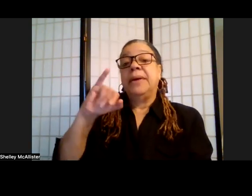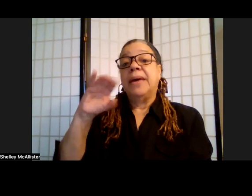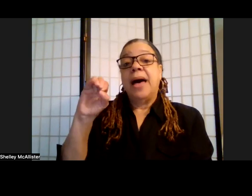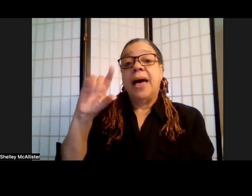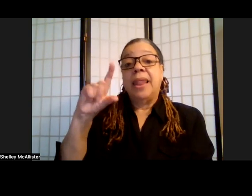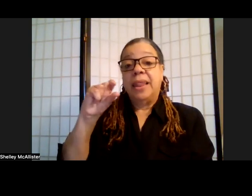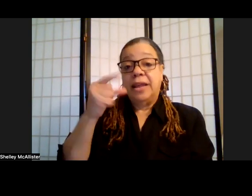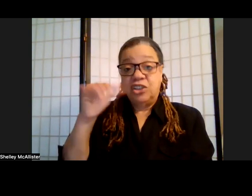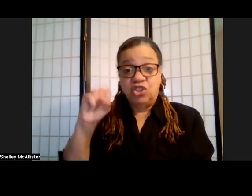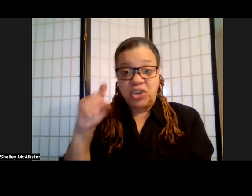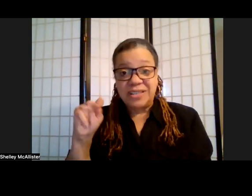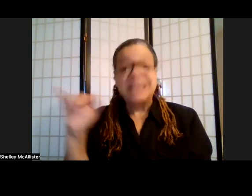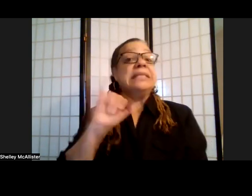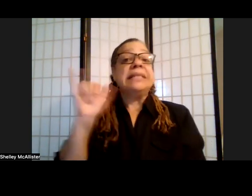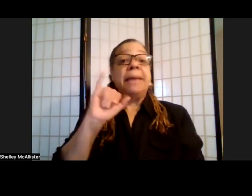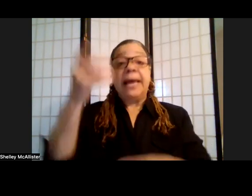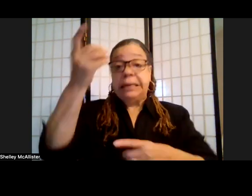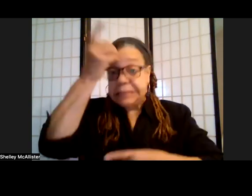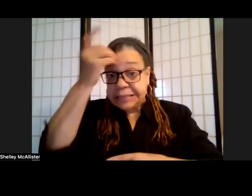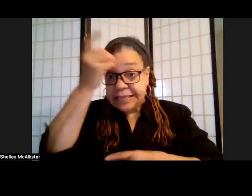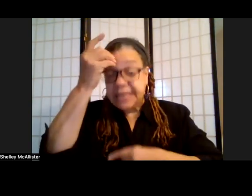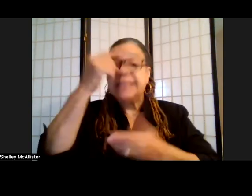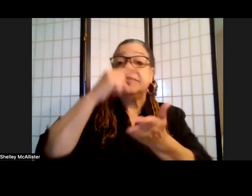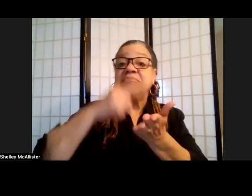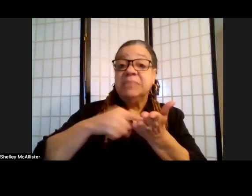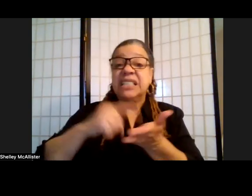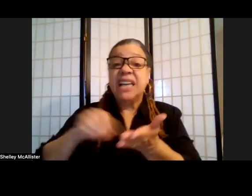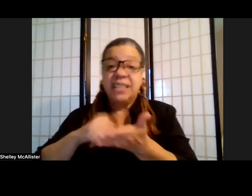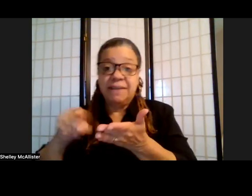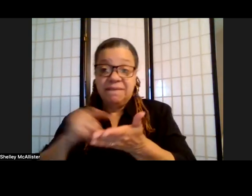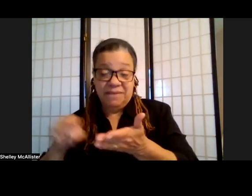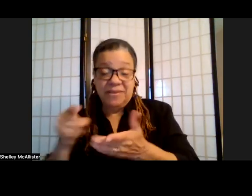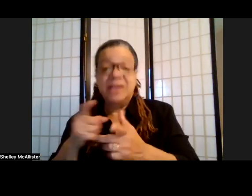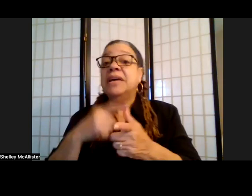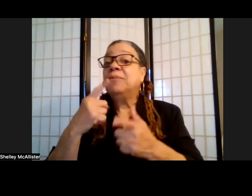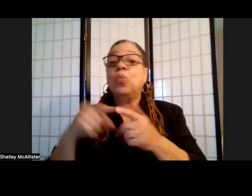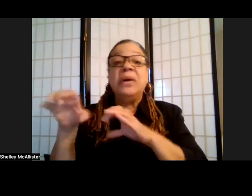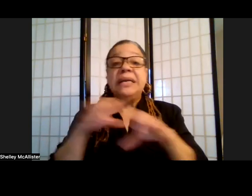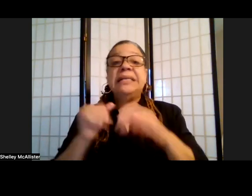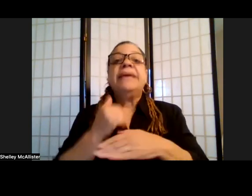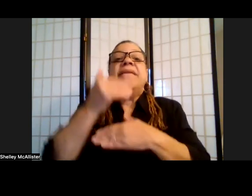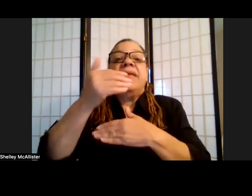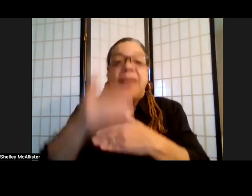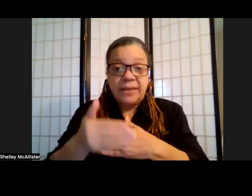What homes would do next would go far beyond U.S Navy guidelines. In the Subic Bay, it would change the guidelines for the treatment